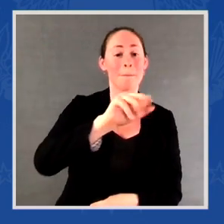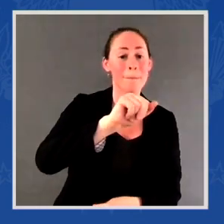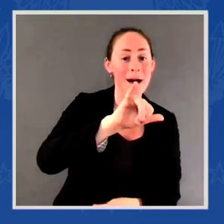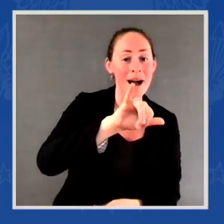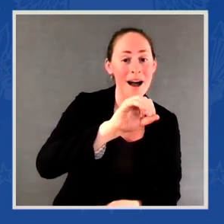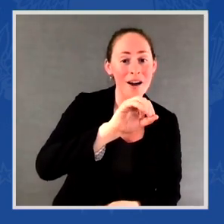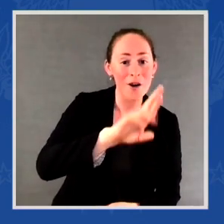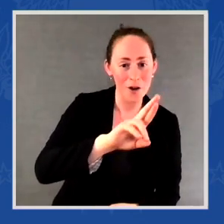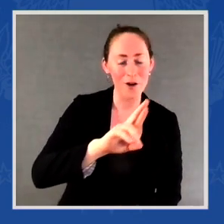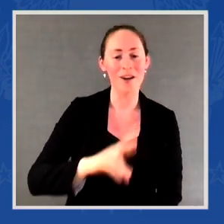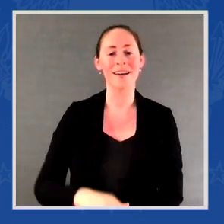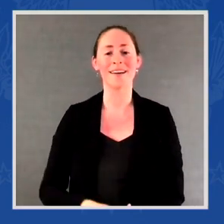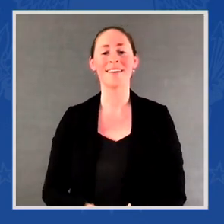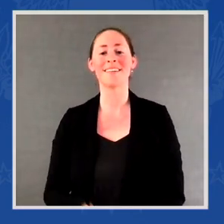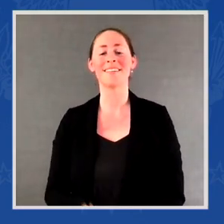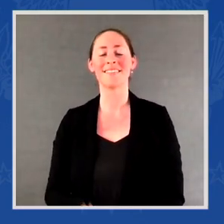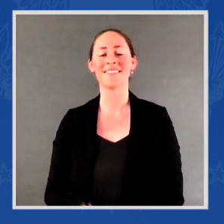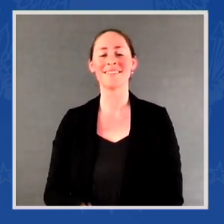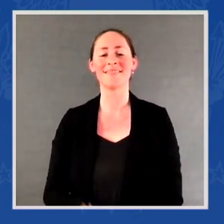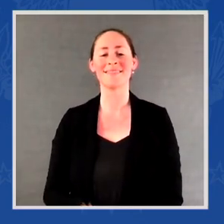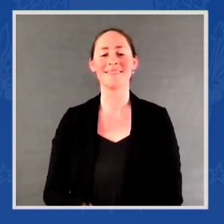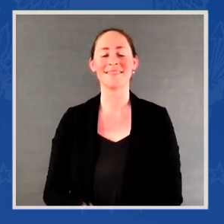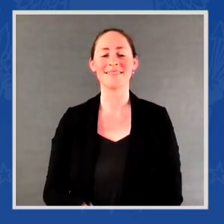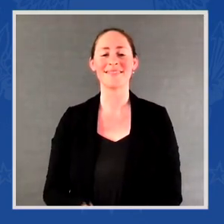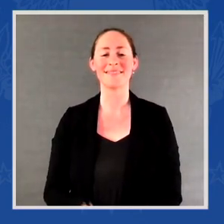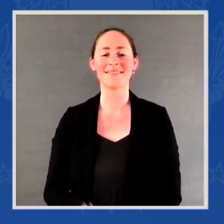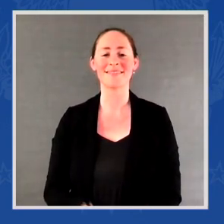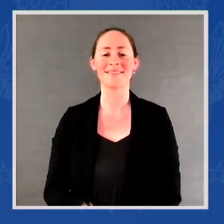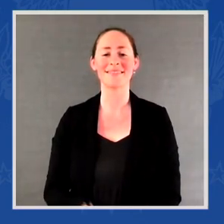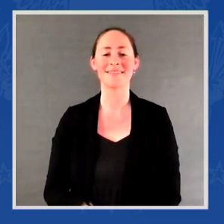And joined by a proud native son of North Carolina: